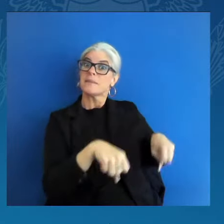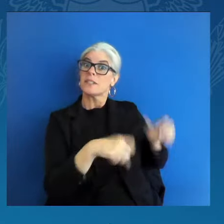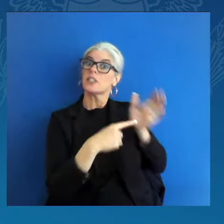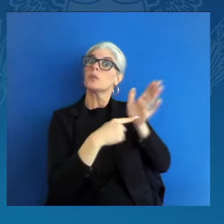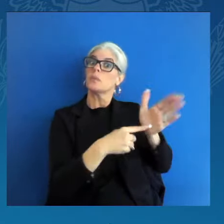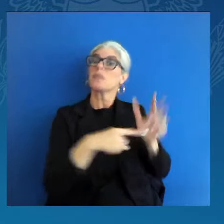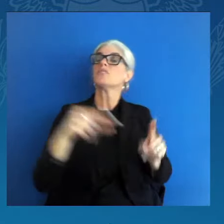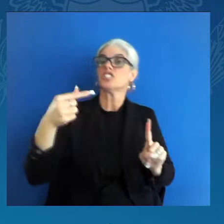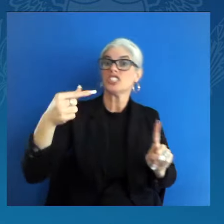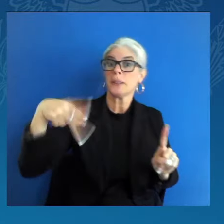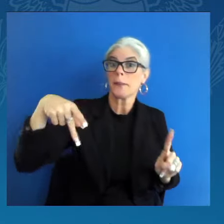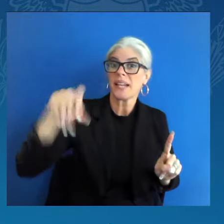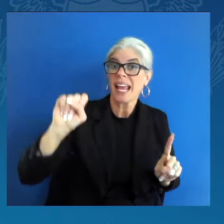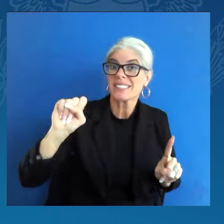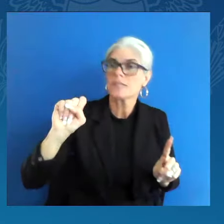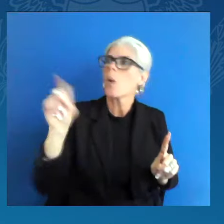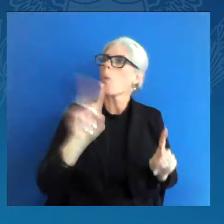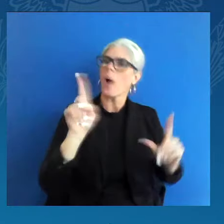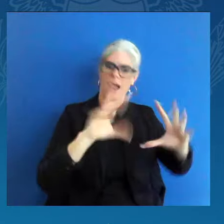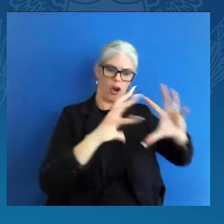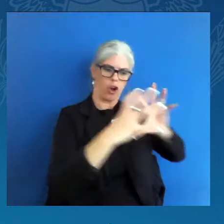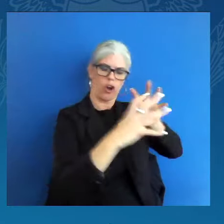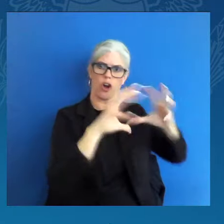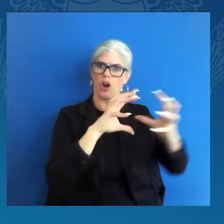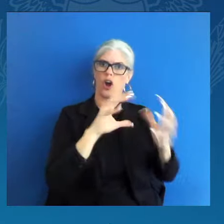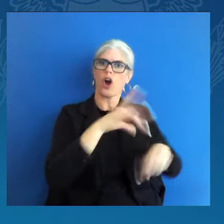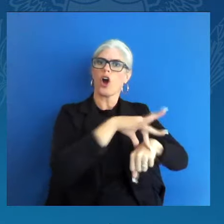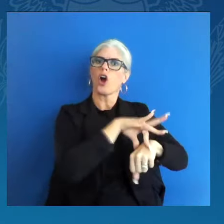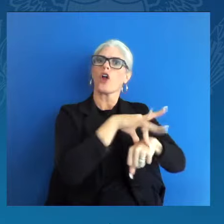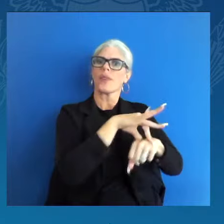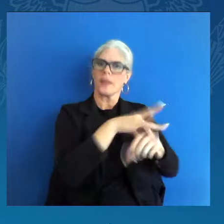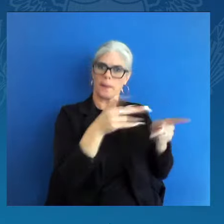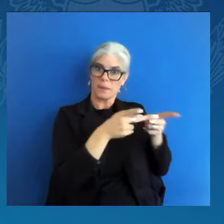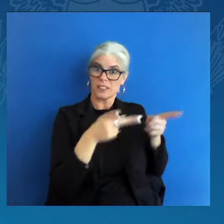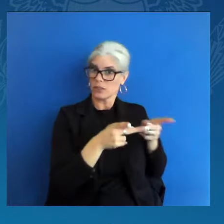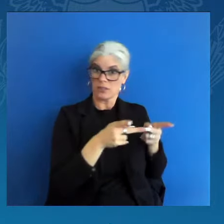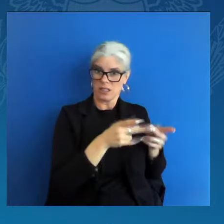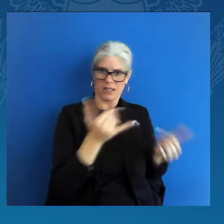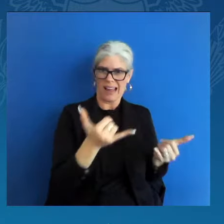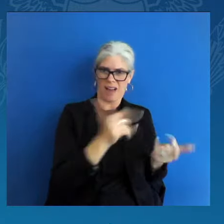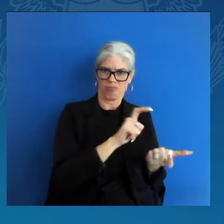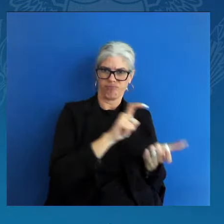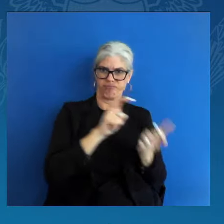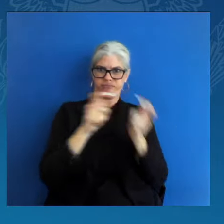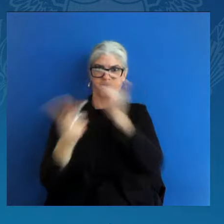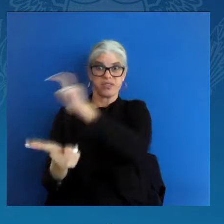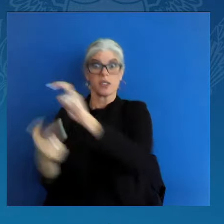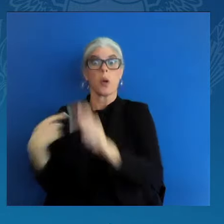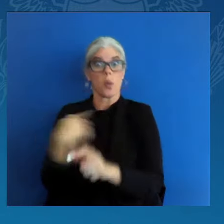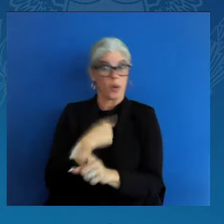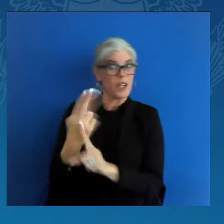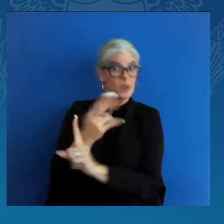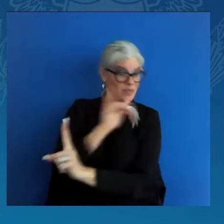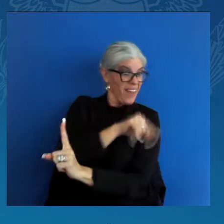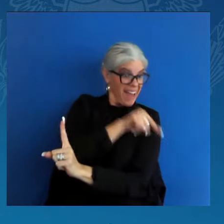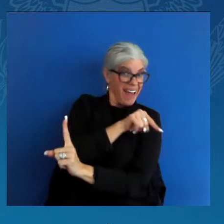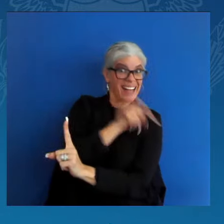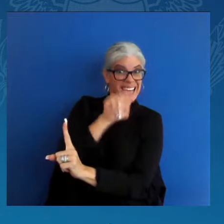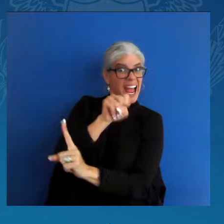to harness space technology for their betterment of humanity. And the applications of GPS permeate